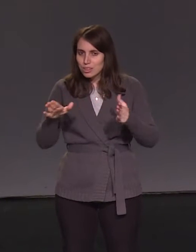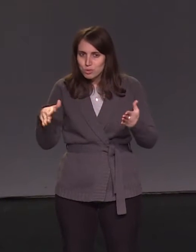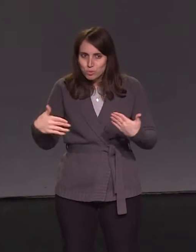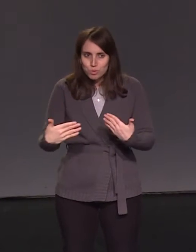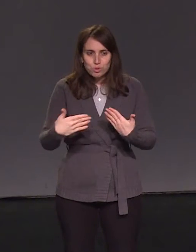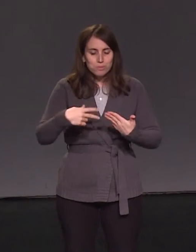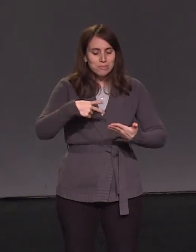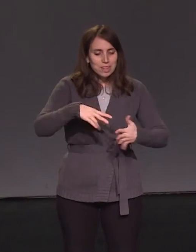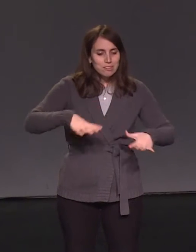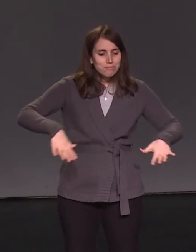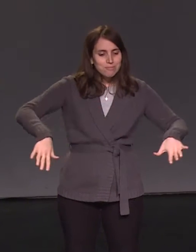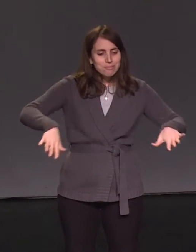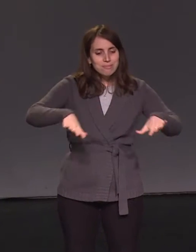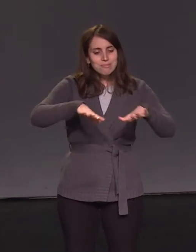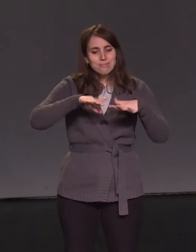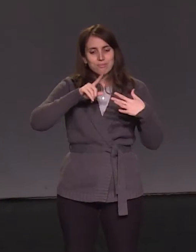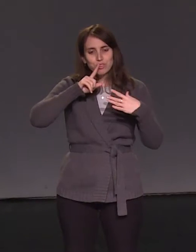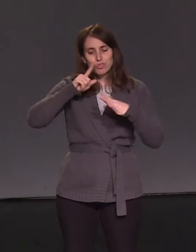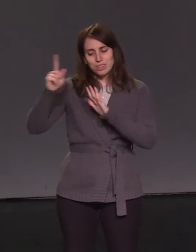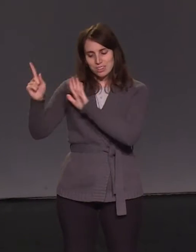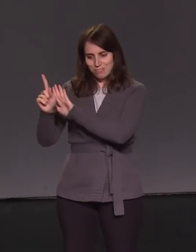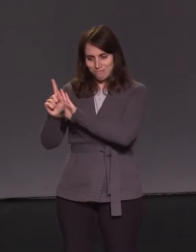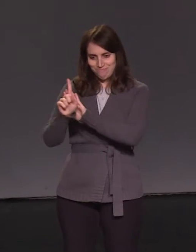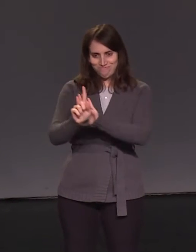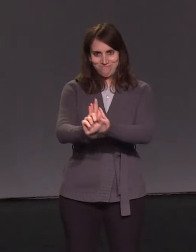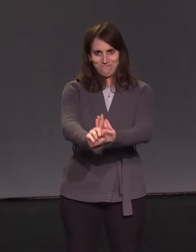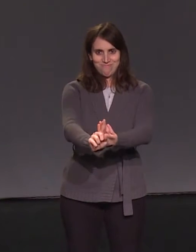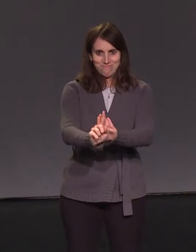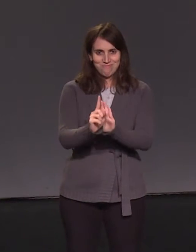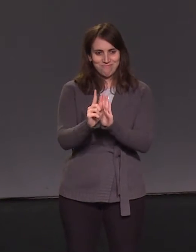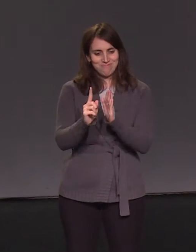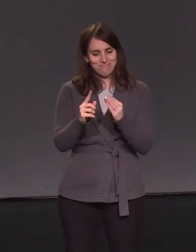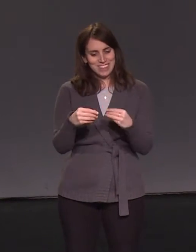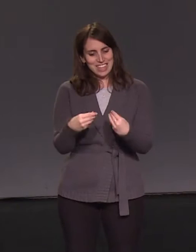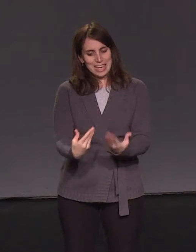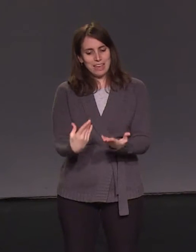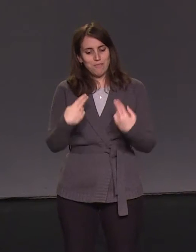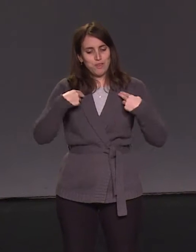a human face on technology and bring skills to our dancers.